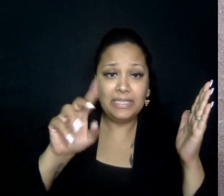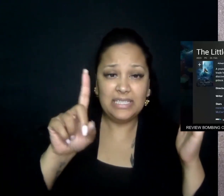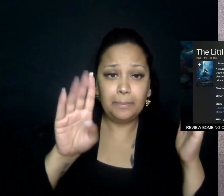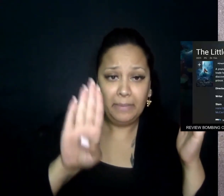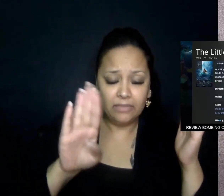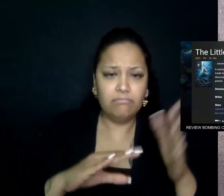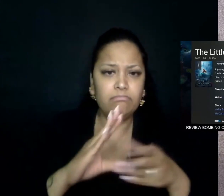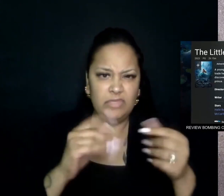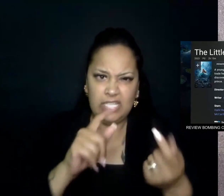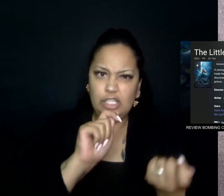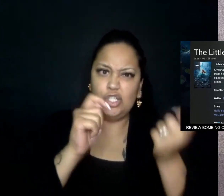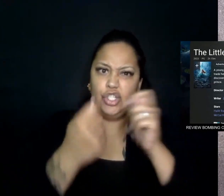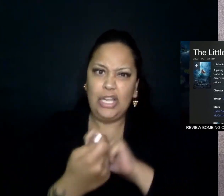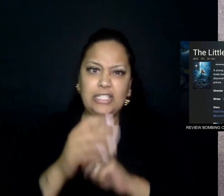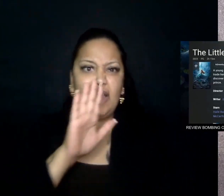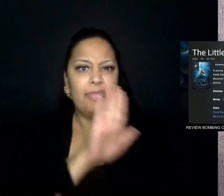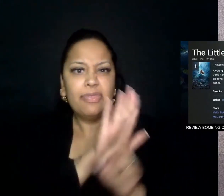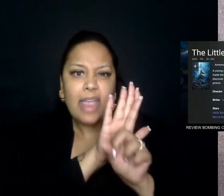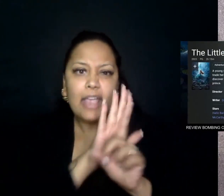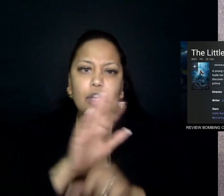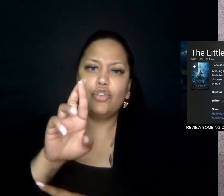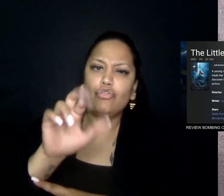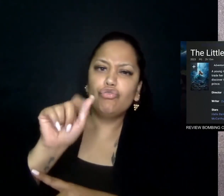Entertainment database I M D B says,